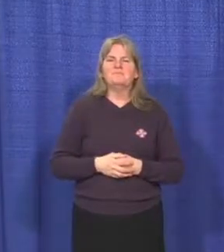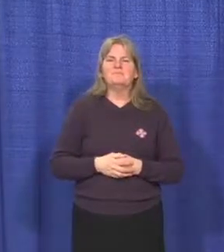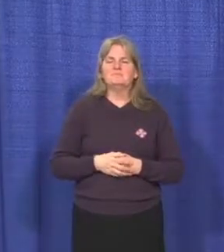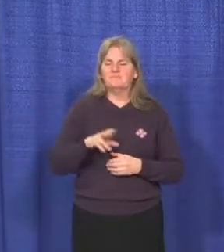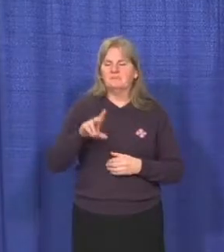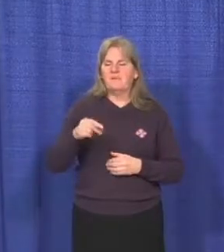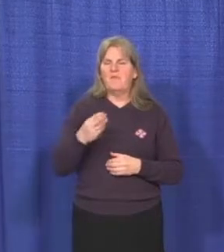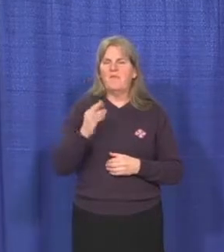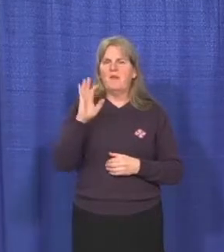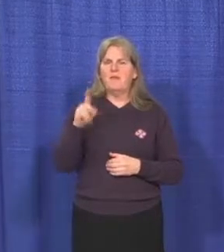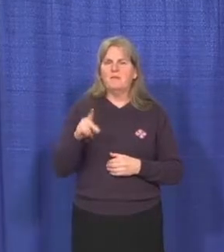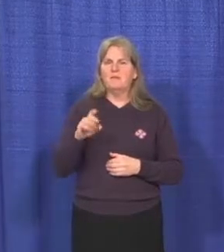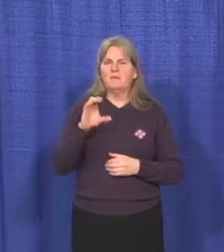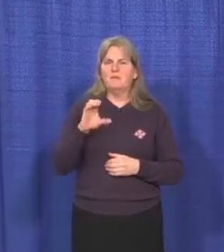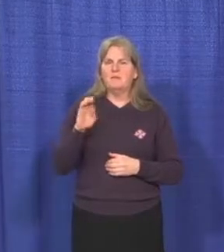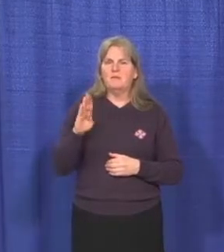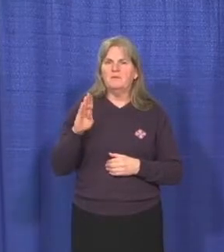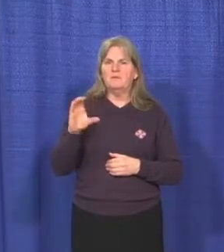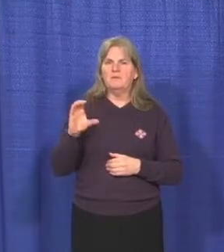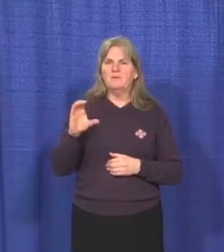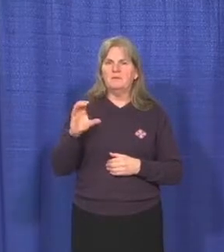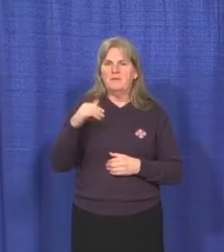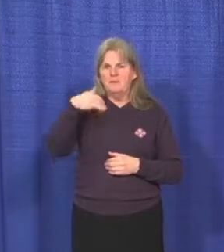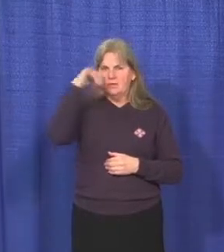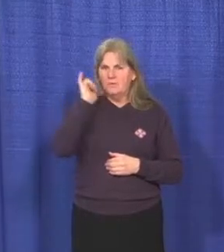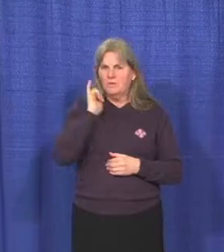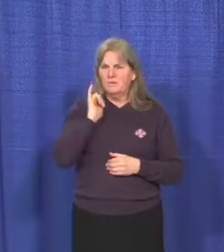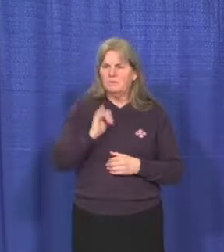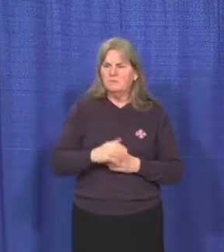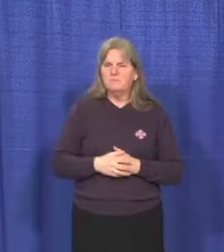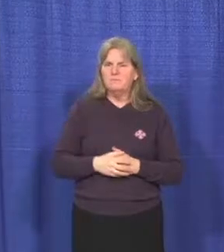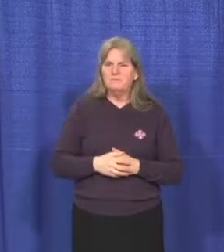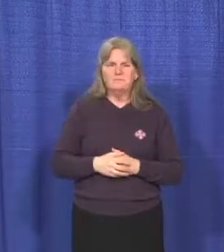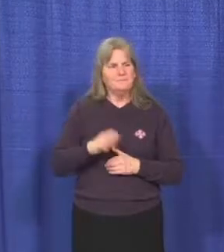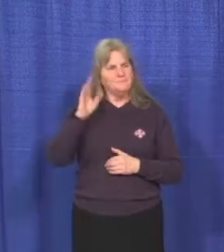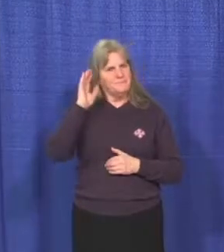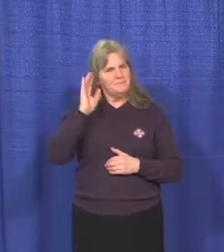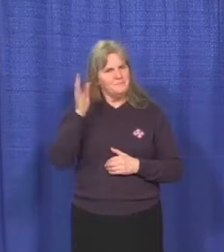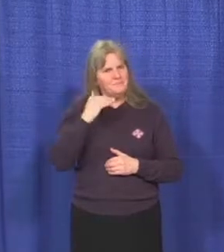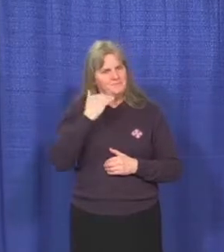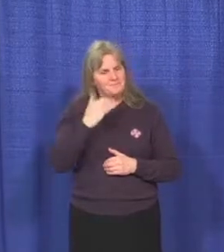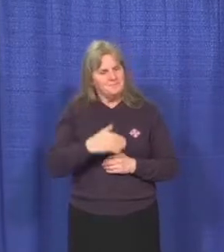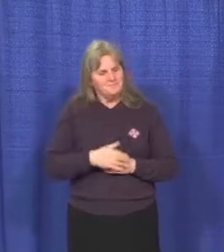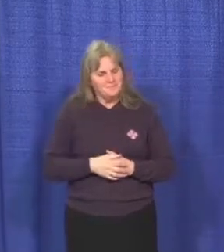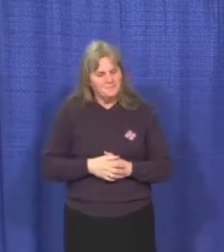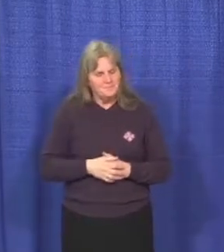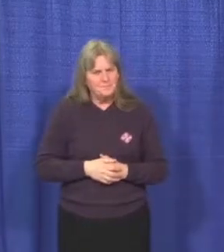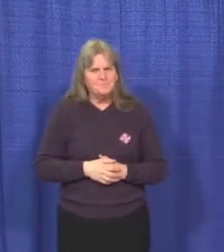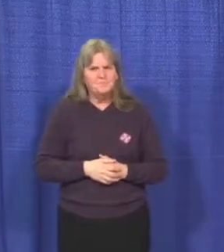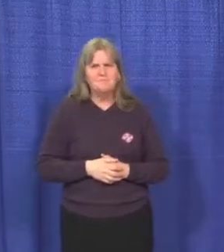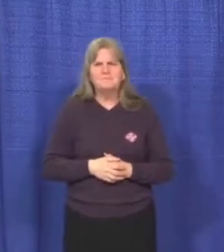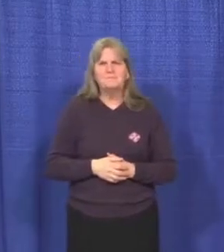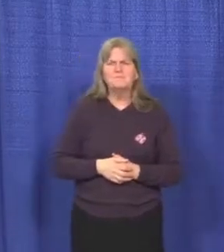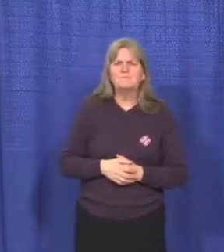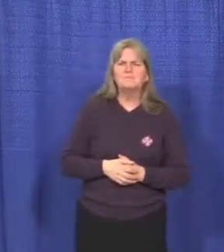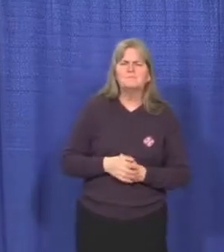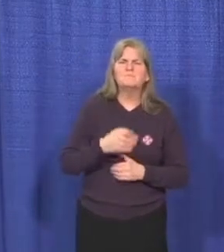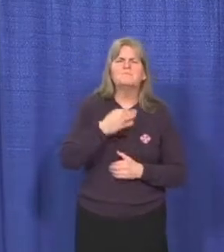We will move to Philippe from CBC Yukon.